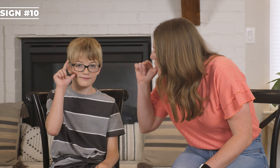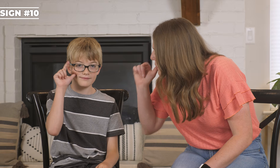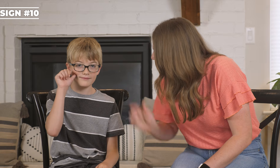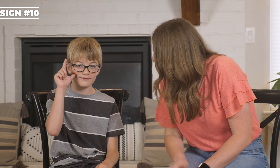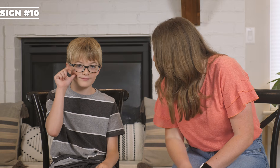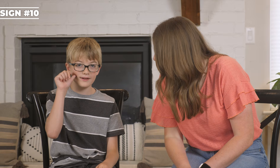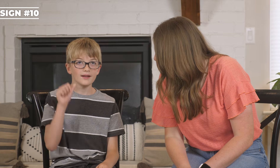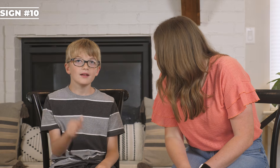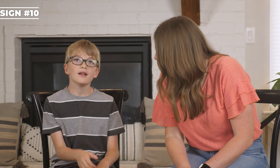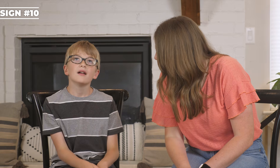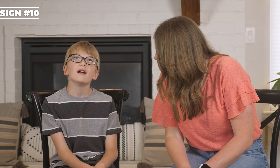Do you like lemonade?